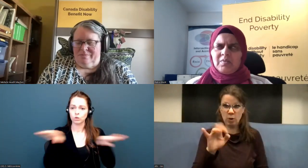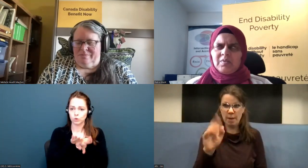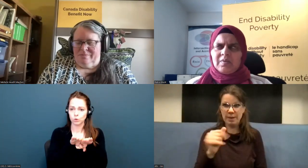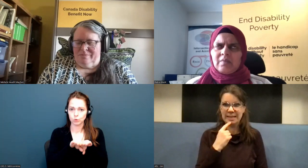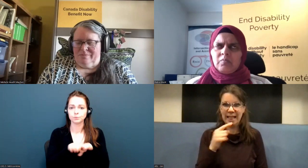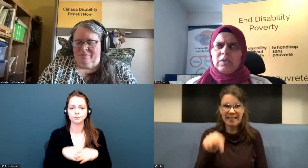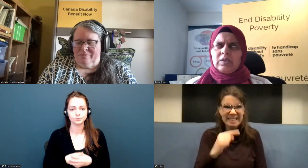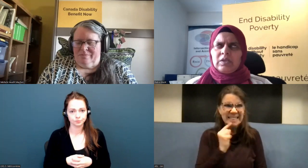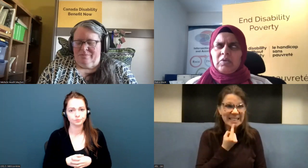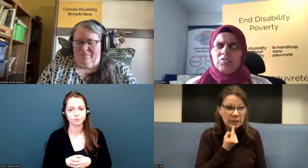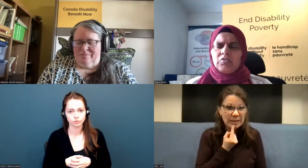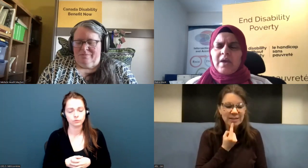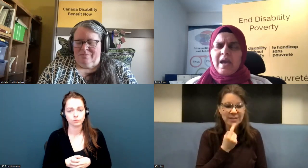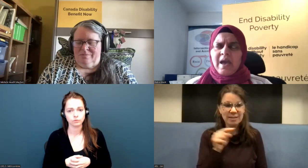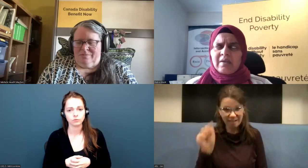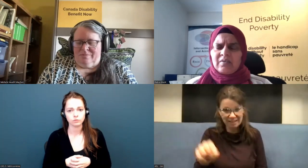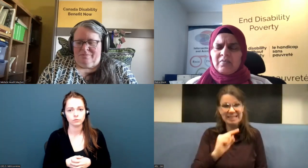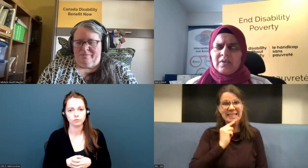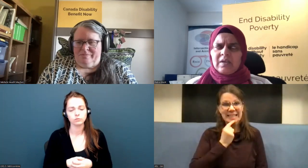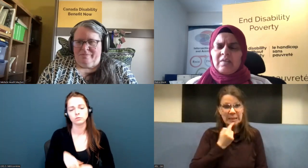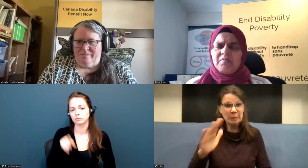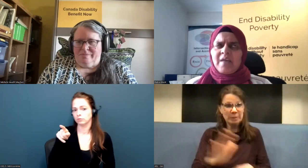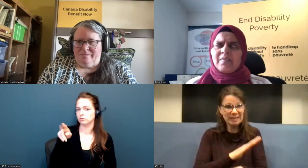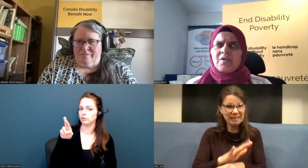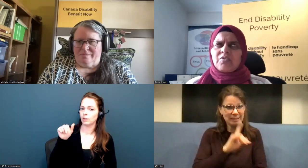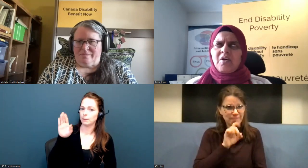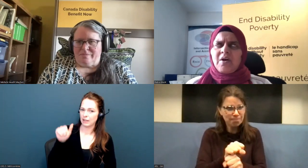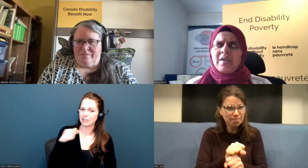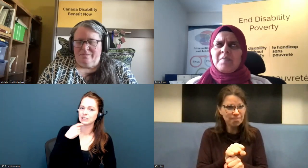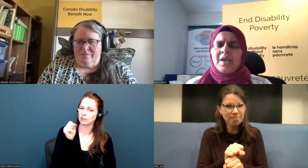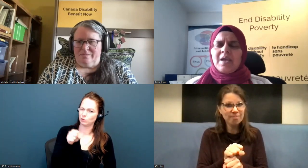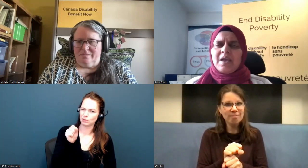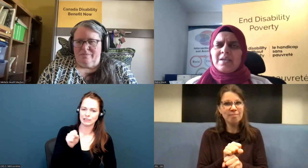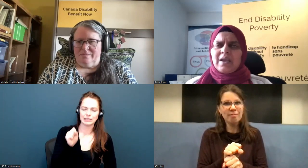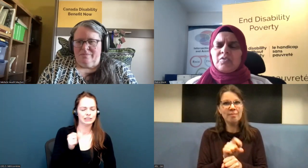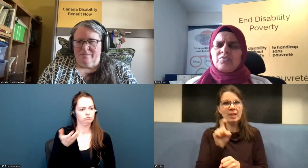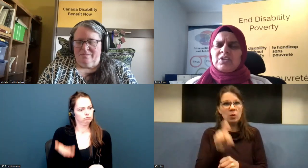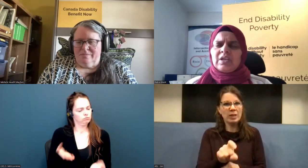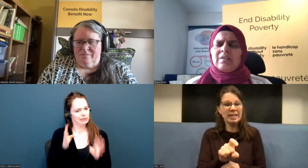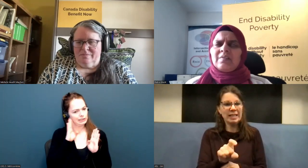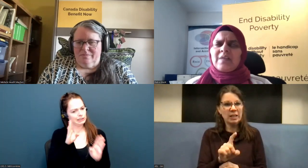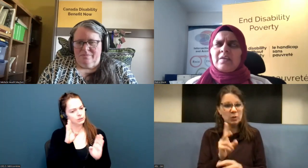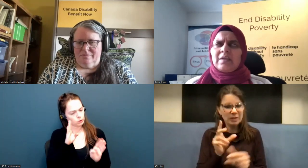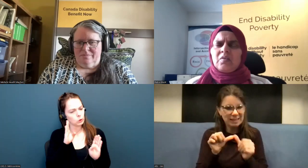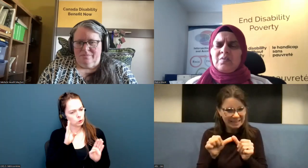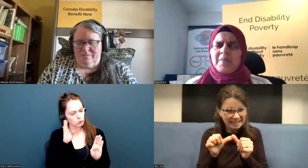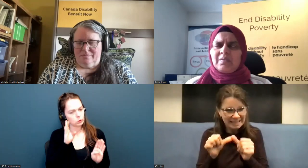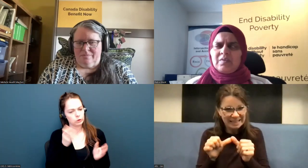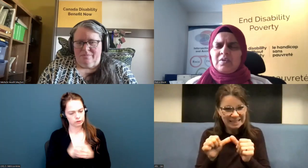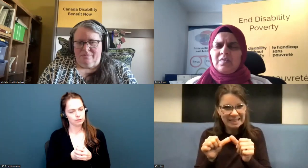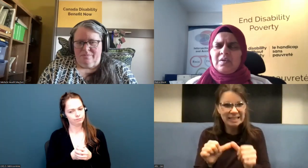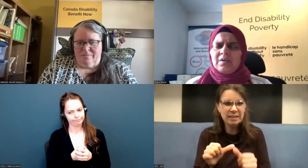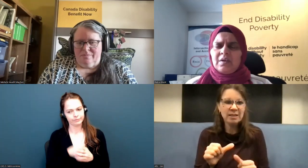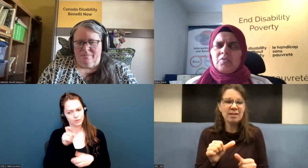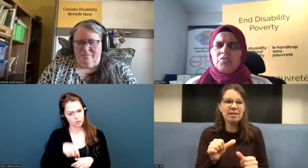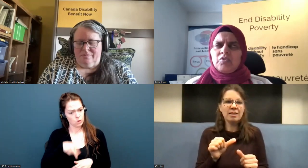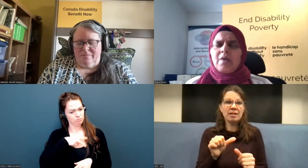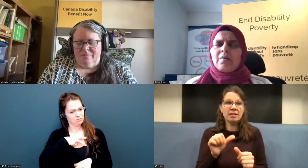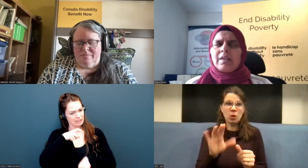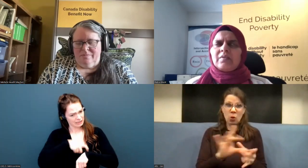AND WE NEED TO ACTIVELY INVEST OUR TIME AND ENERGY IN SENDING THOSE MESSAGES TO OUR ELECTED